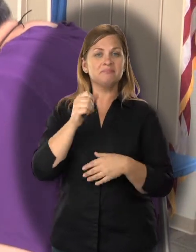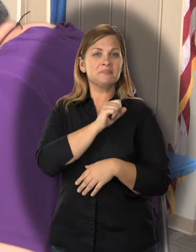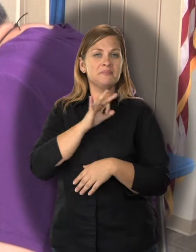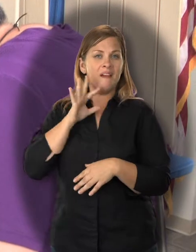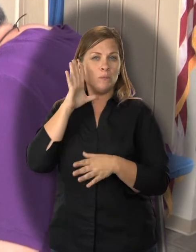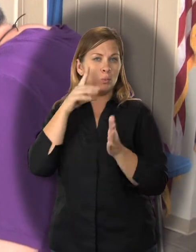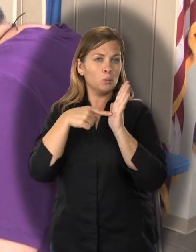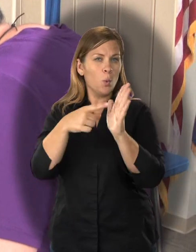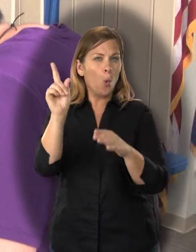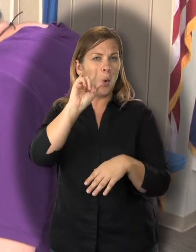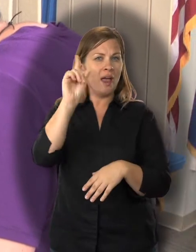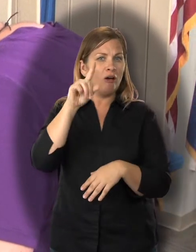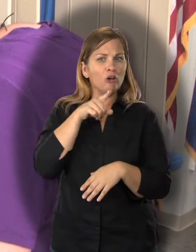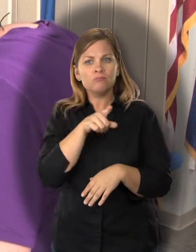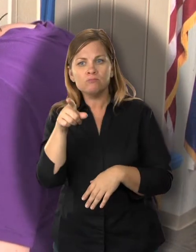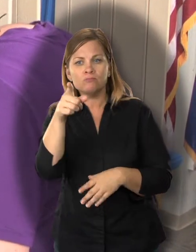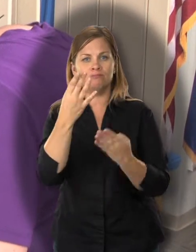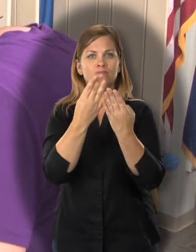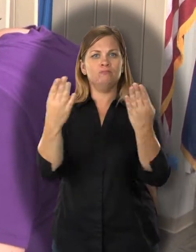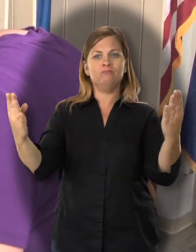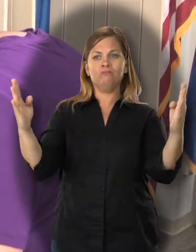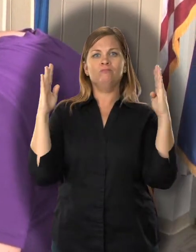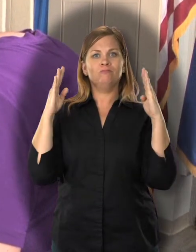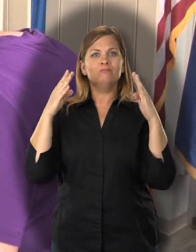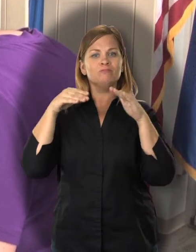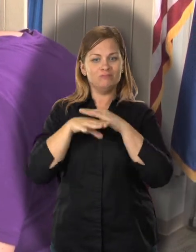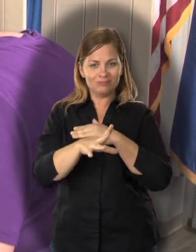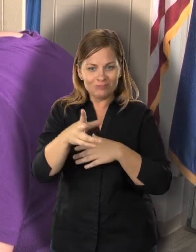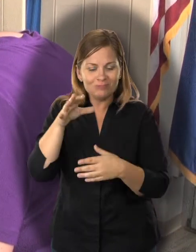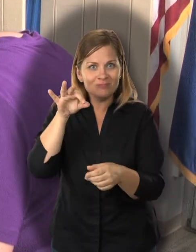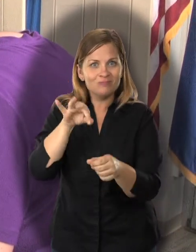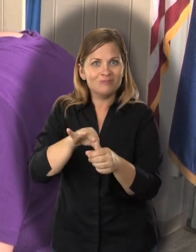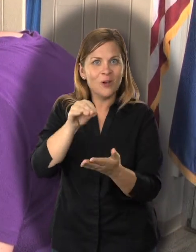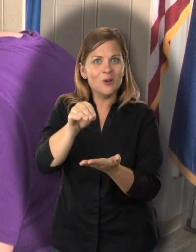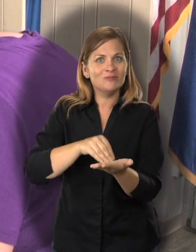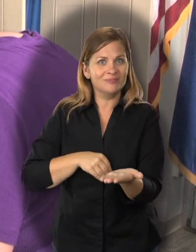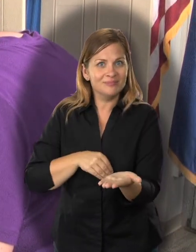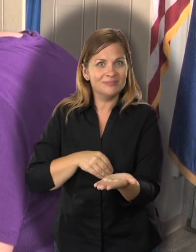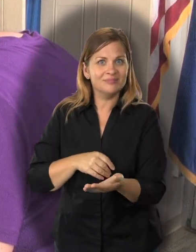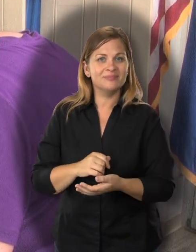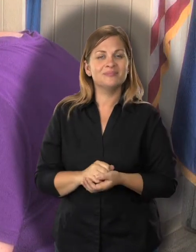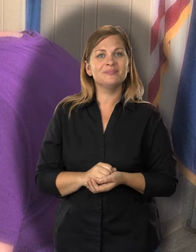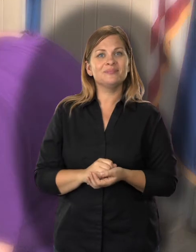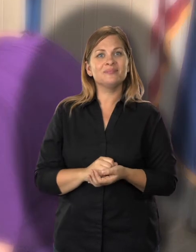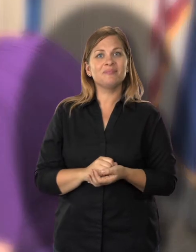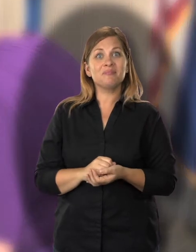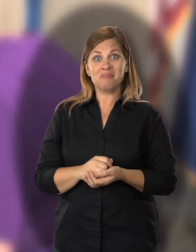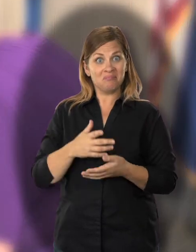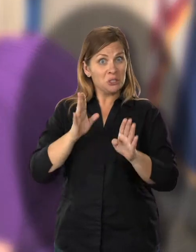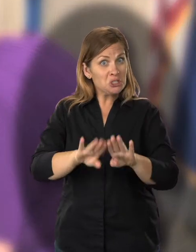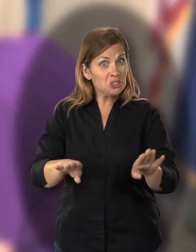to an open voting booth that meets your needs.